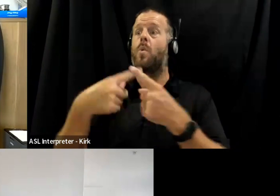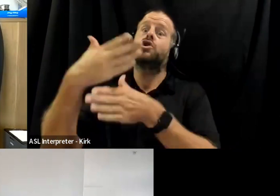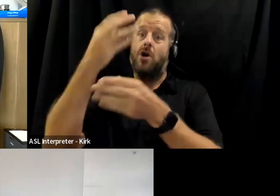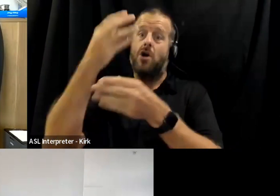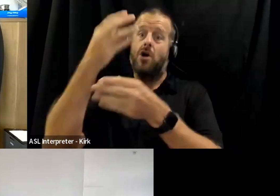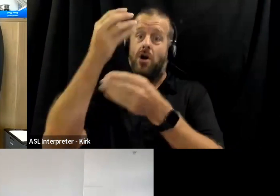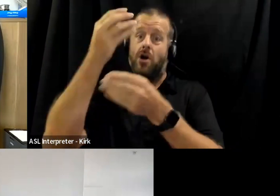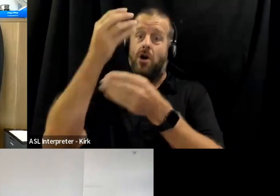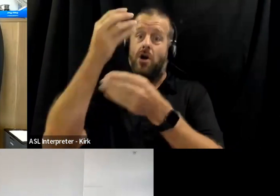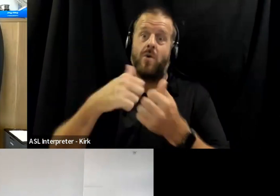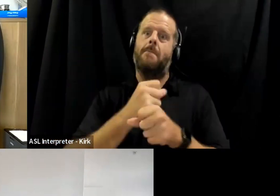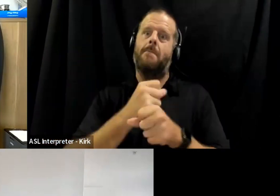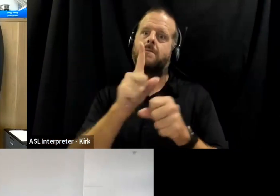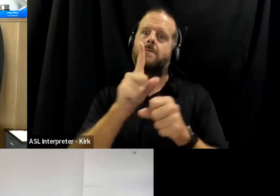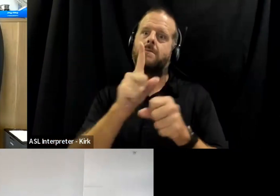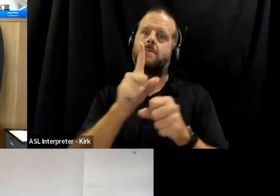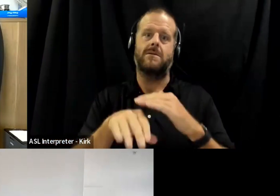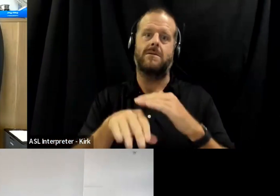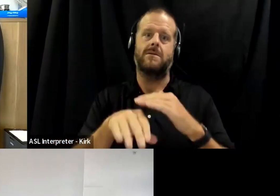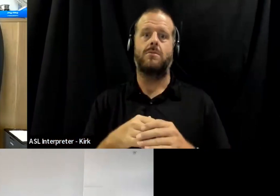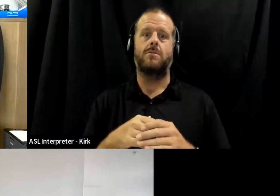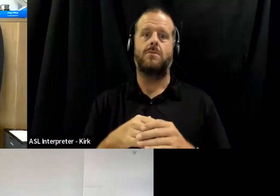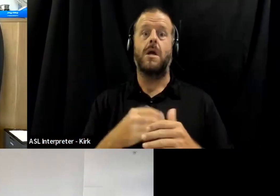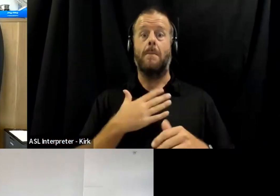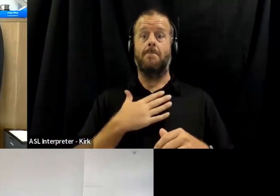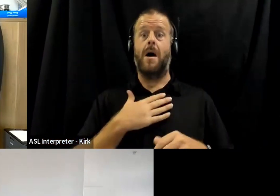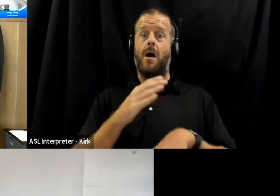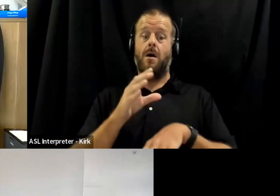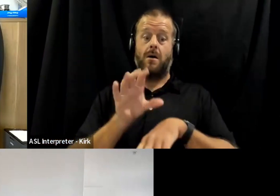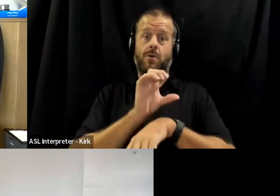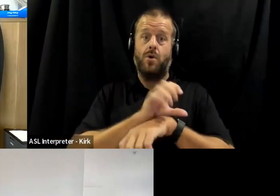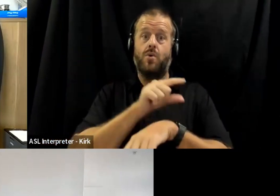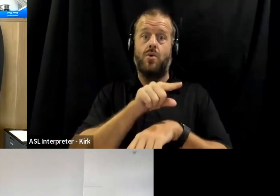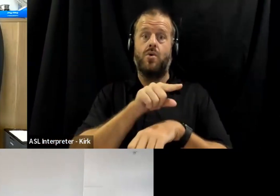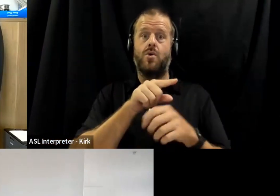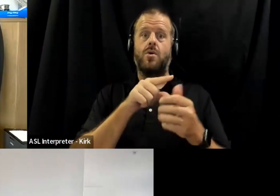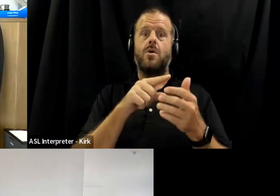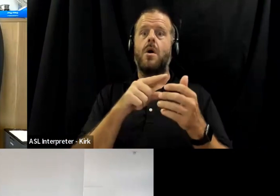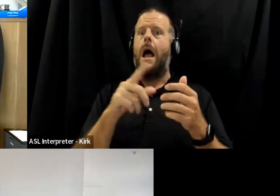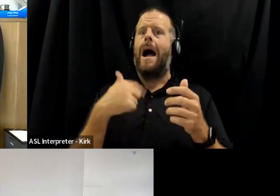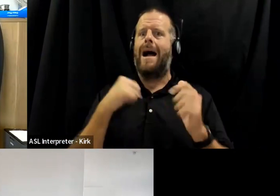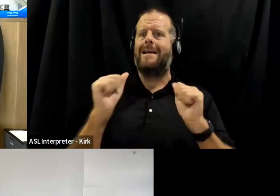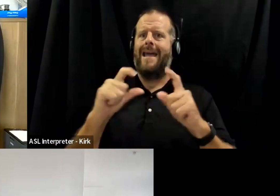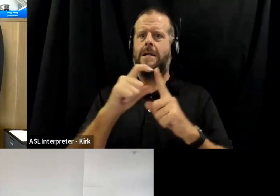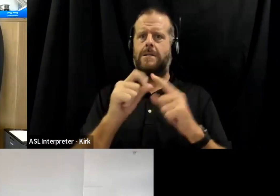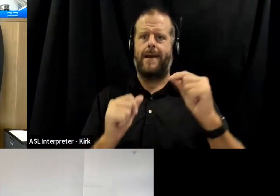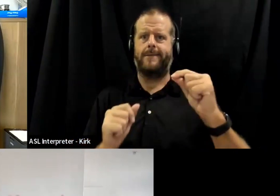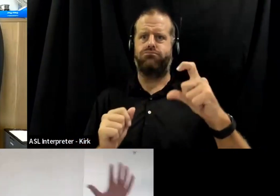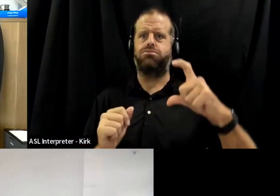On my own computer, some of the things I do is I make the text larger, I make the mouse cursor larger, and I like